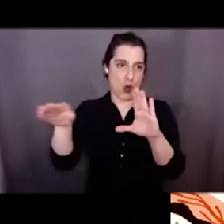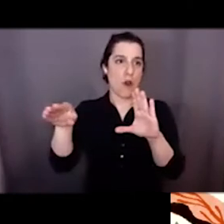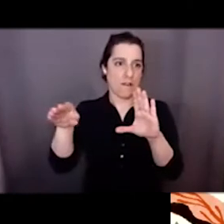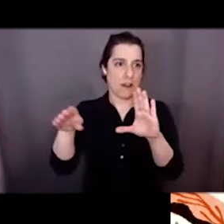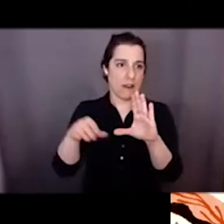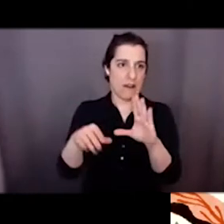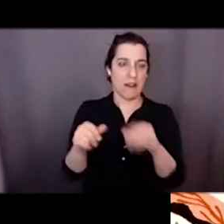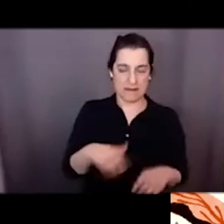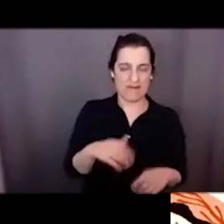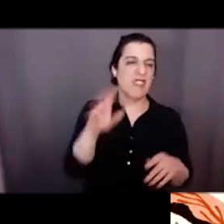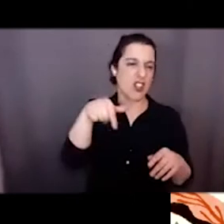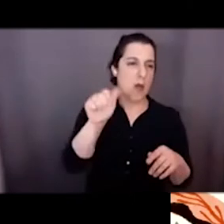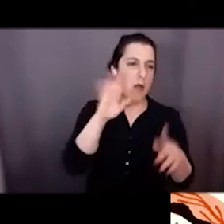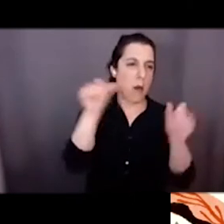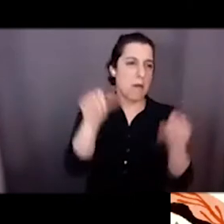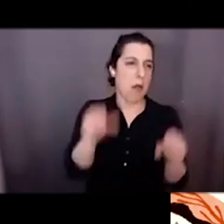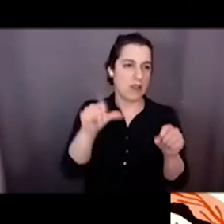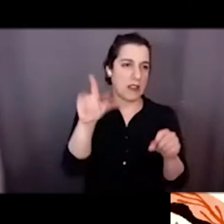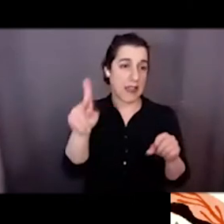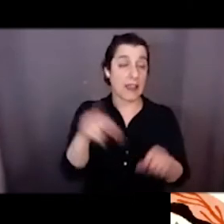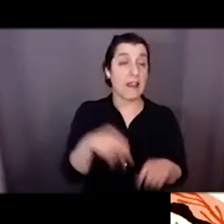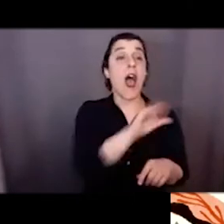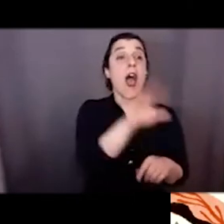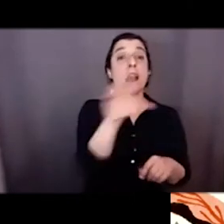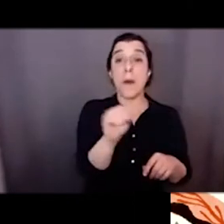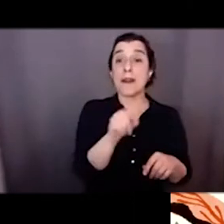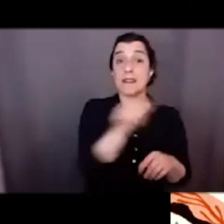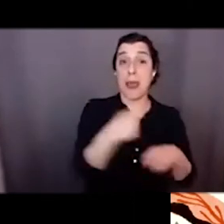Lots of companies that make software that we rely on at school or at work,